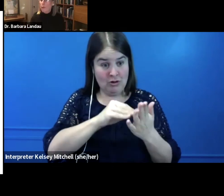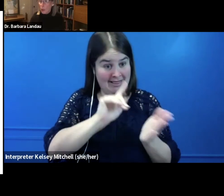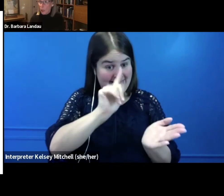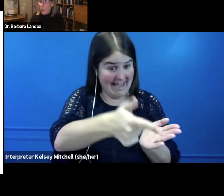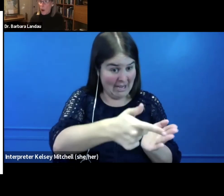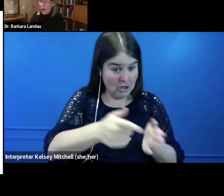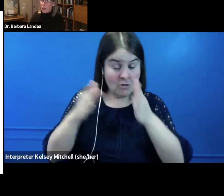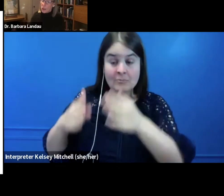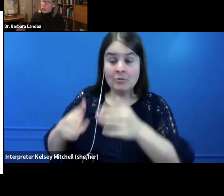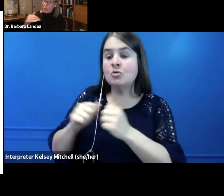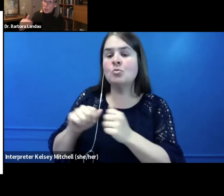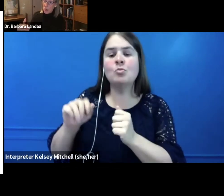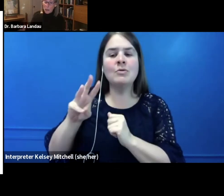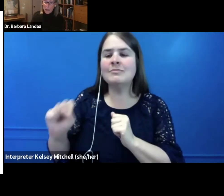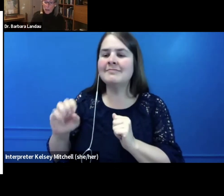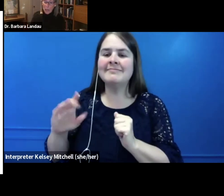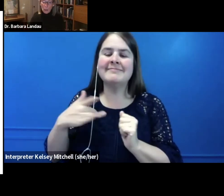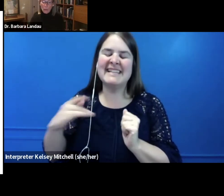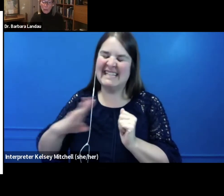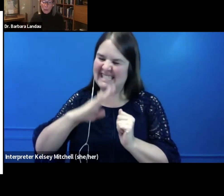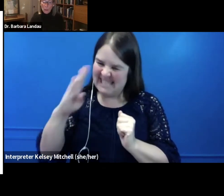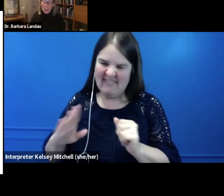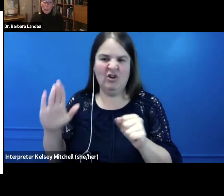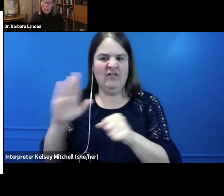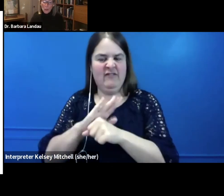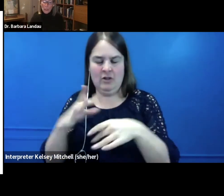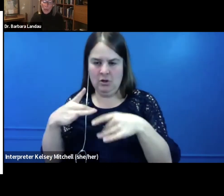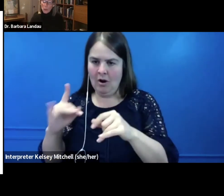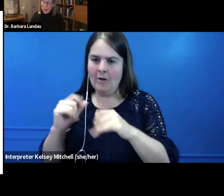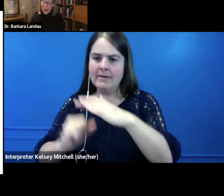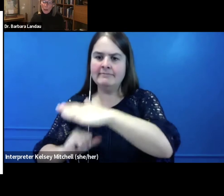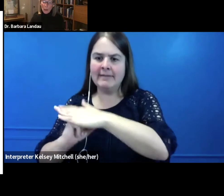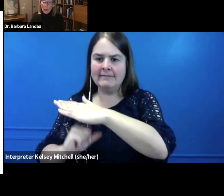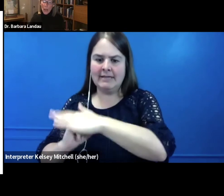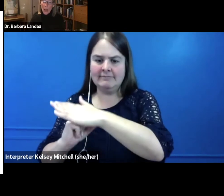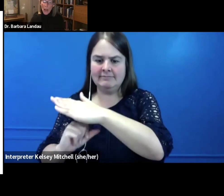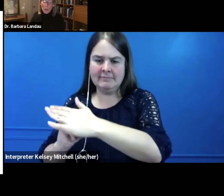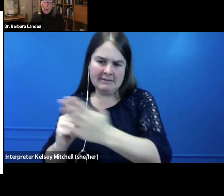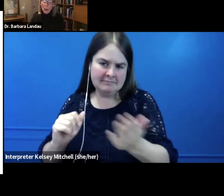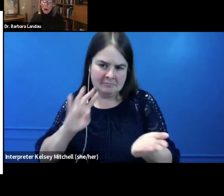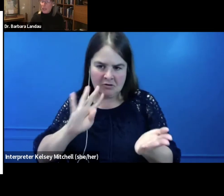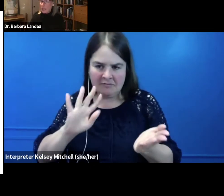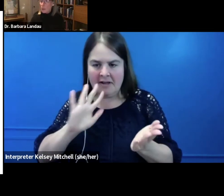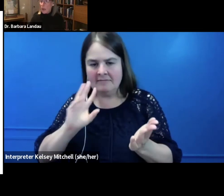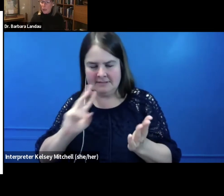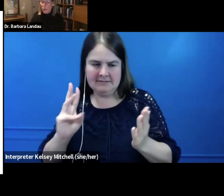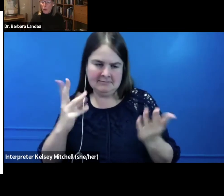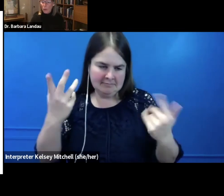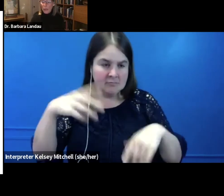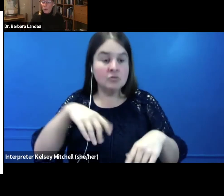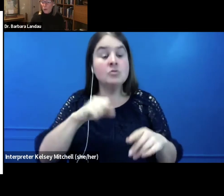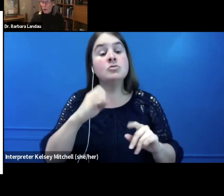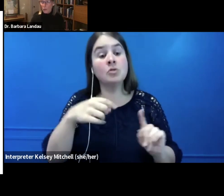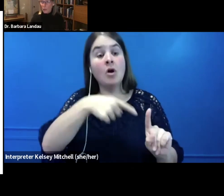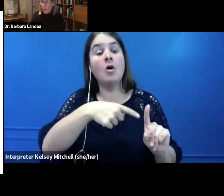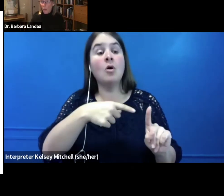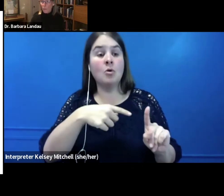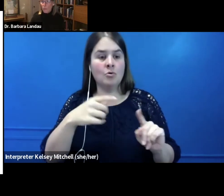never fully acquire because they're always stuck at that lower level so examples we have in our lab are tense